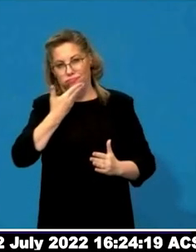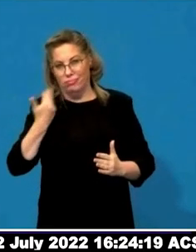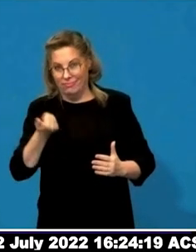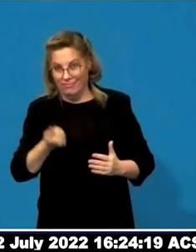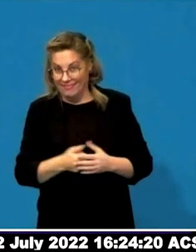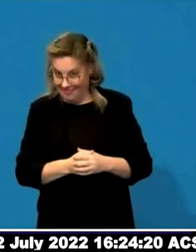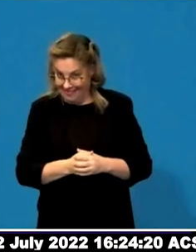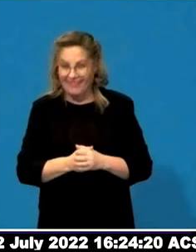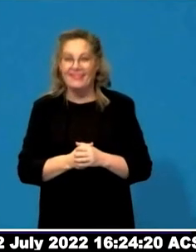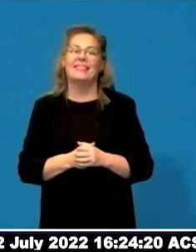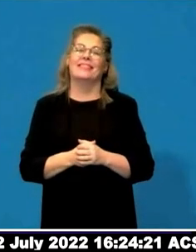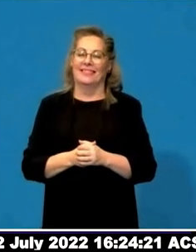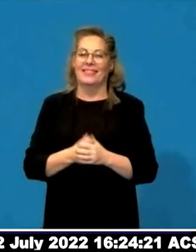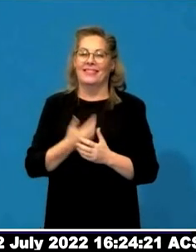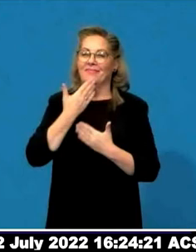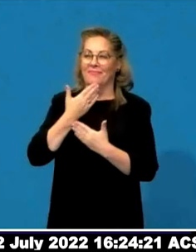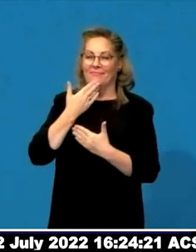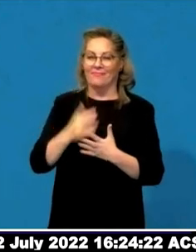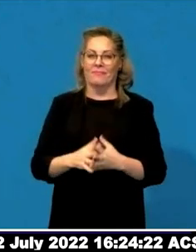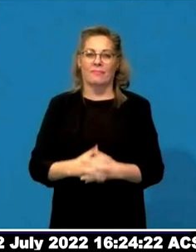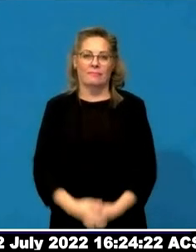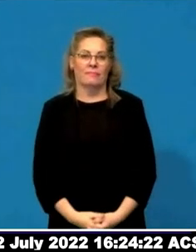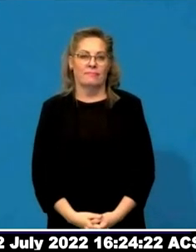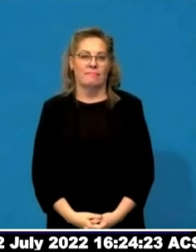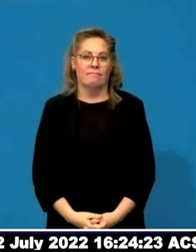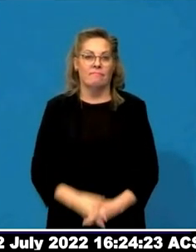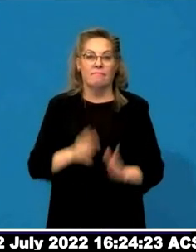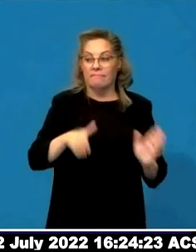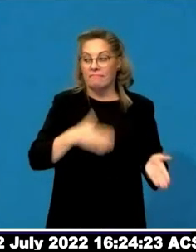Thank you. Commissioner McEwin? COMMISSIONER McEWIN: No questions.